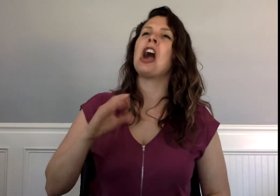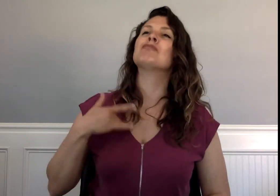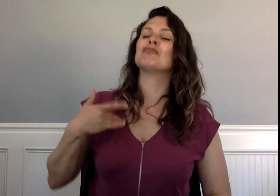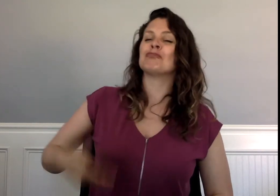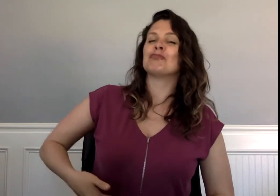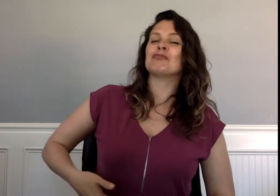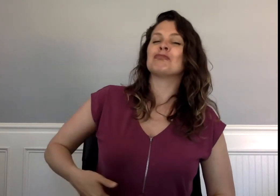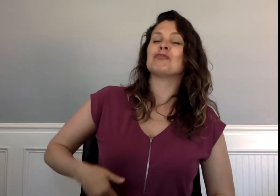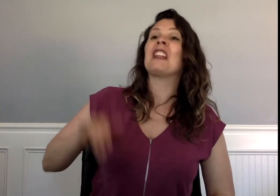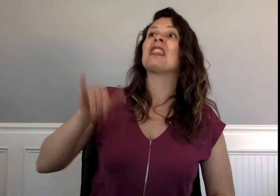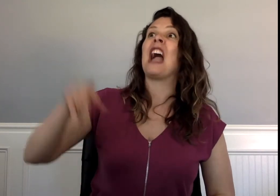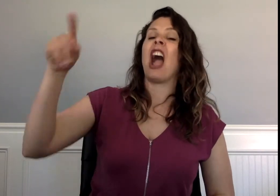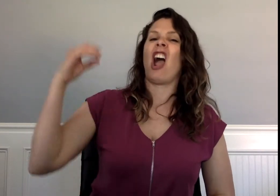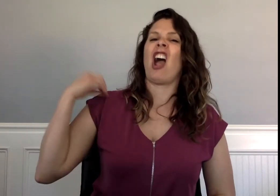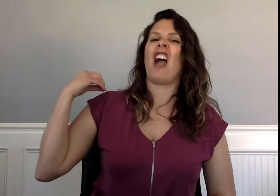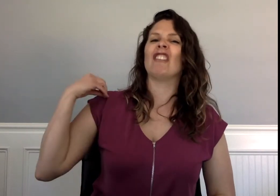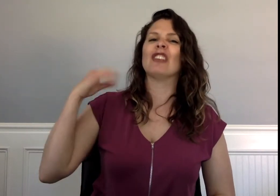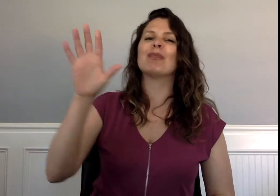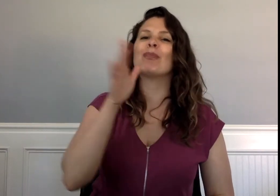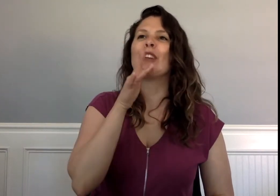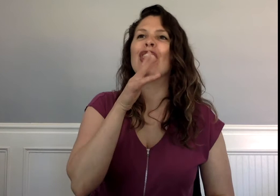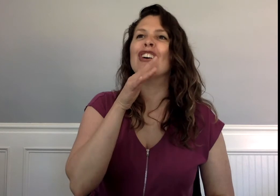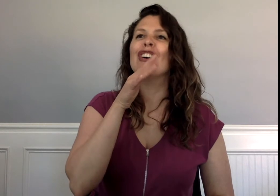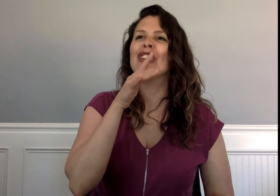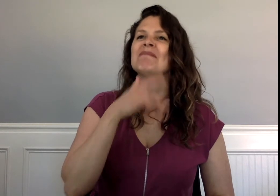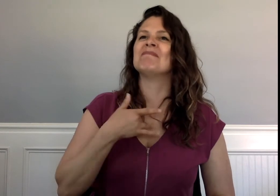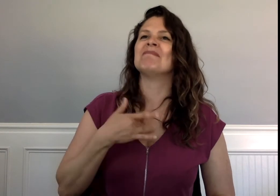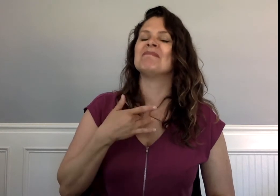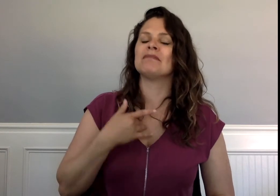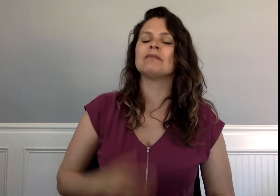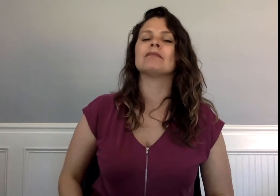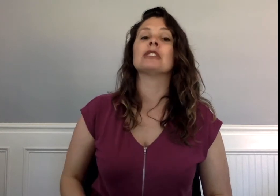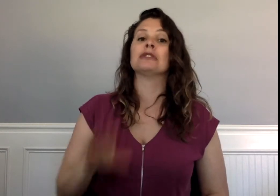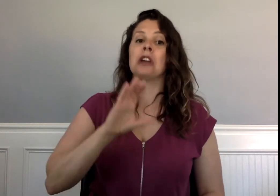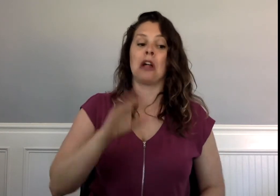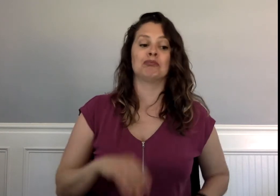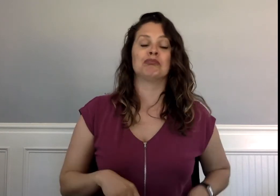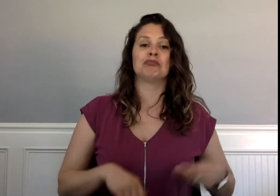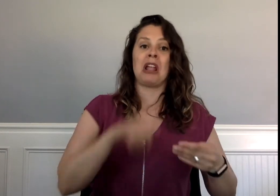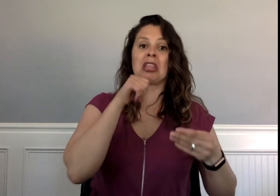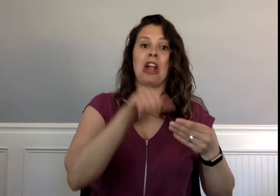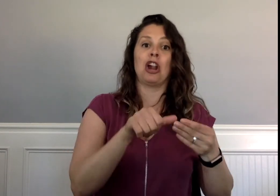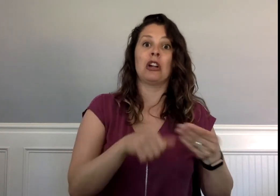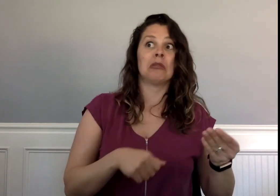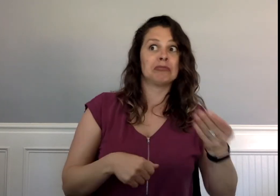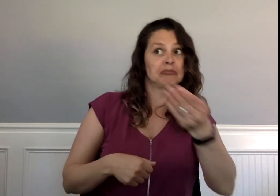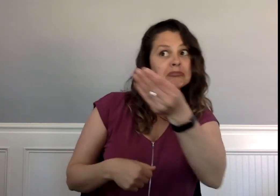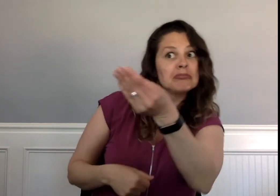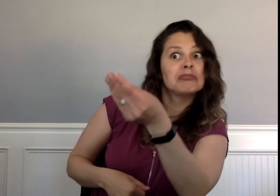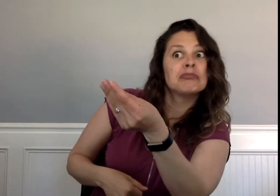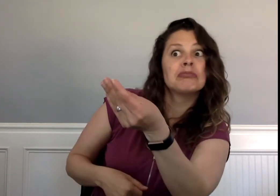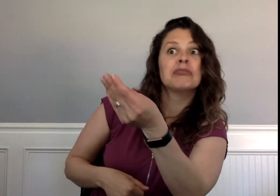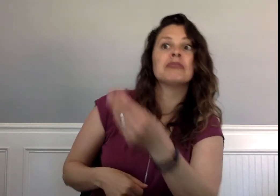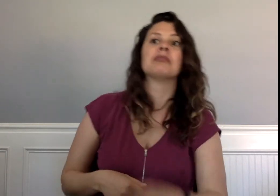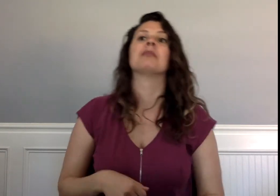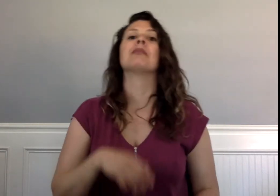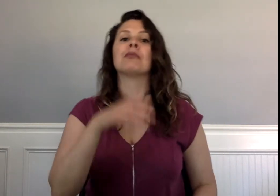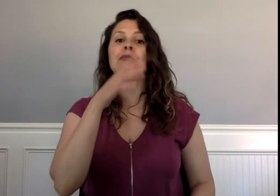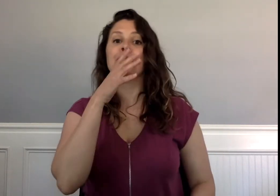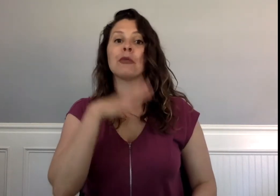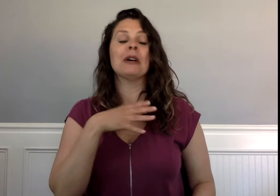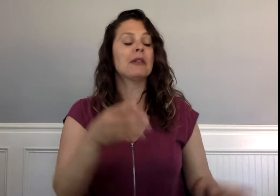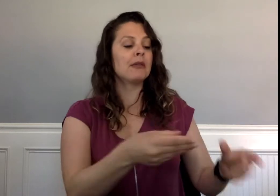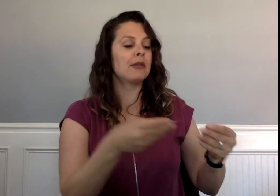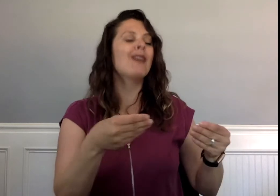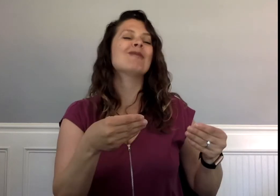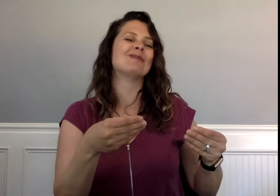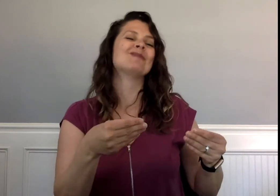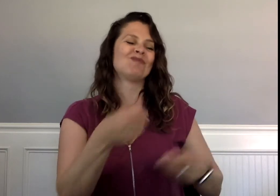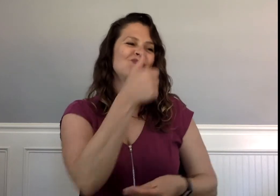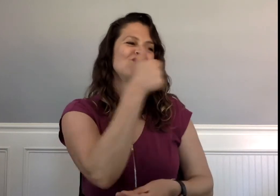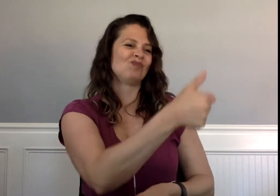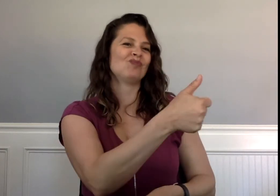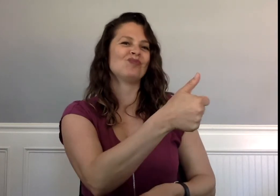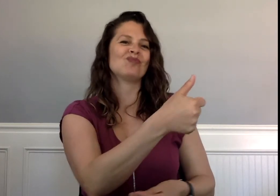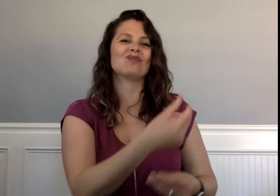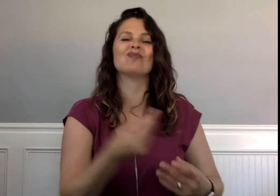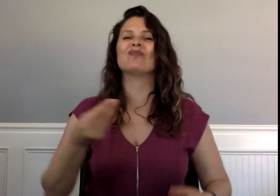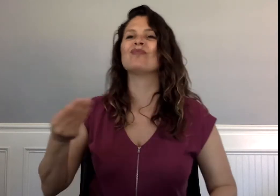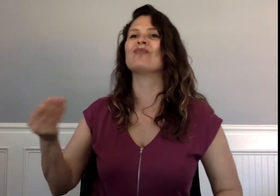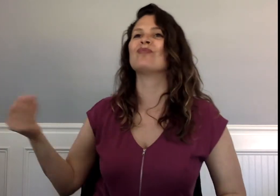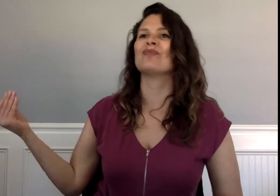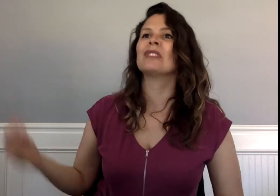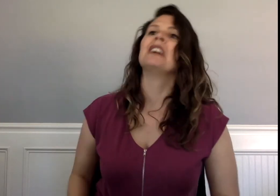Charlie bet this was Oliver’s mother. He showed her the letter. She took it and gave Charlie a thumbs-up.